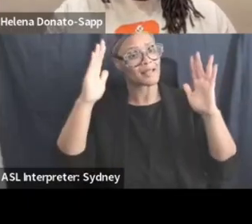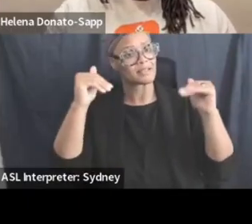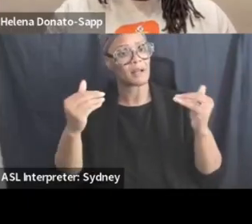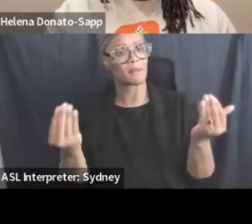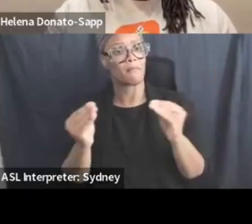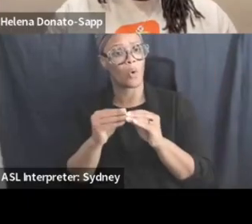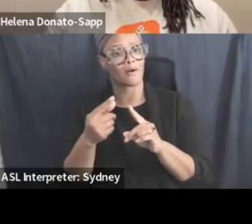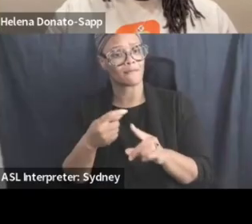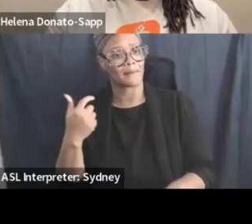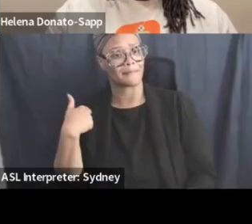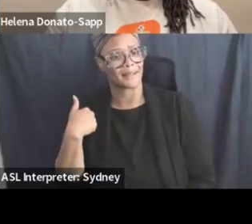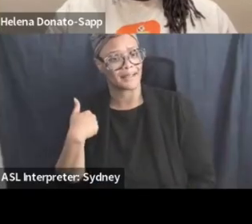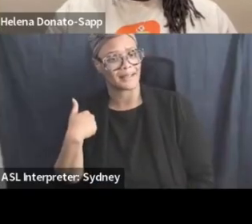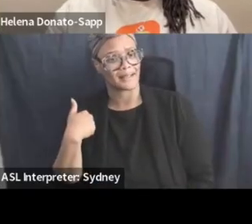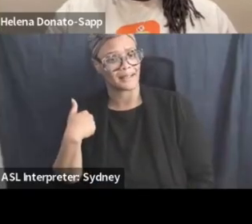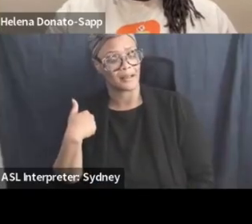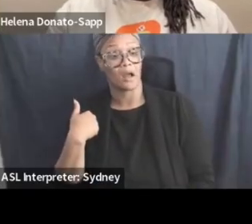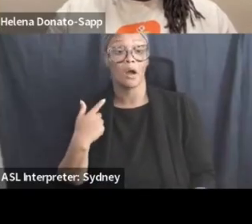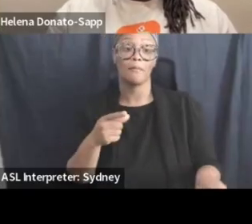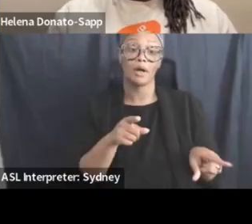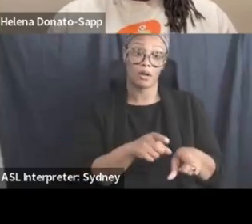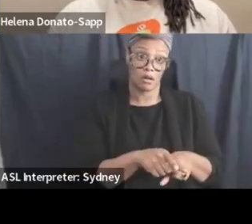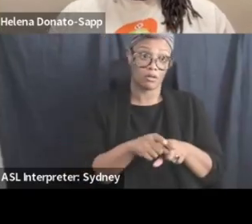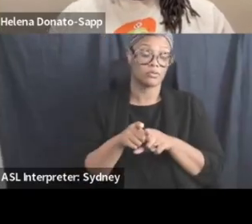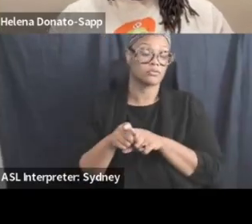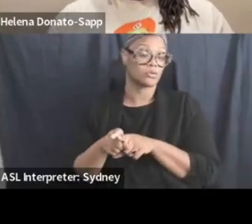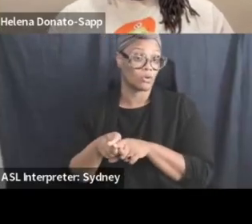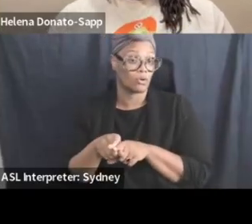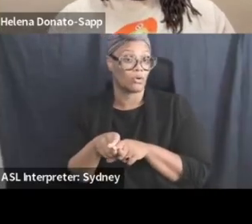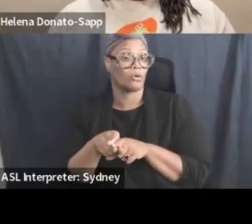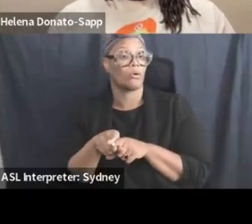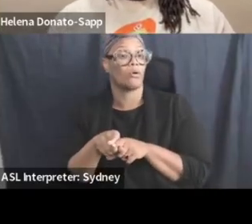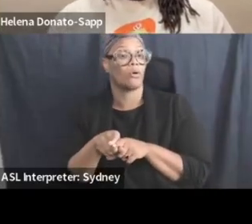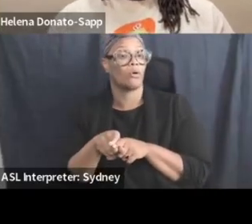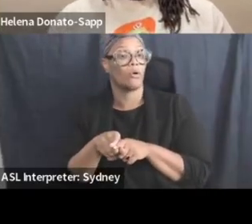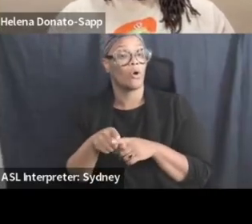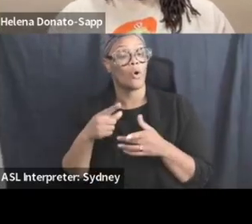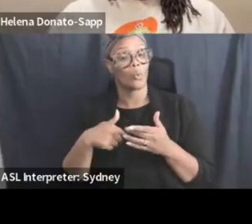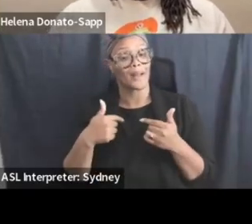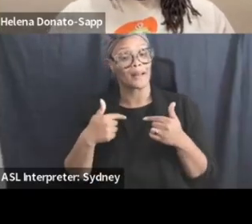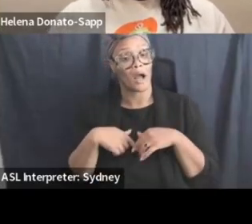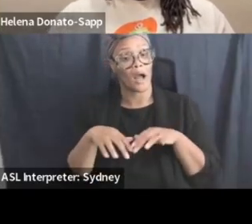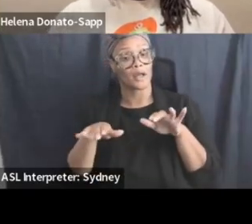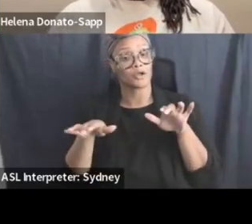The other side of the coin is when I do what would be considered extraordinary